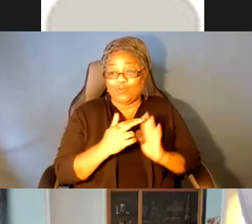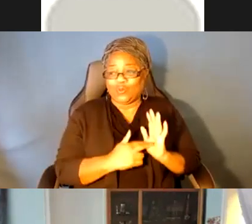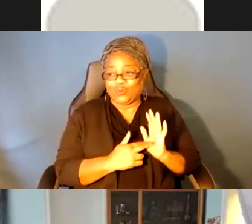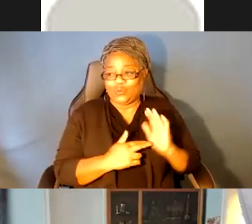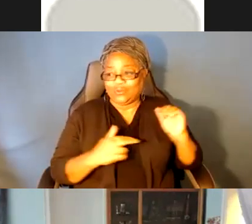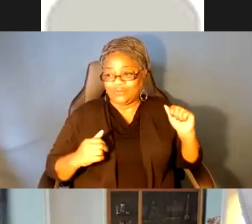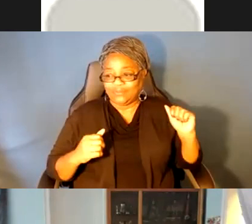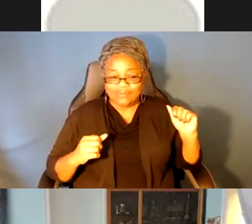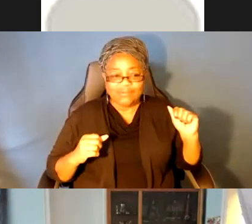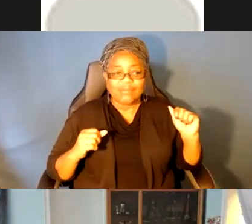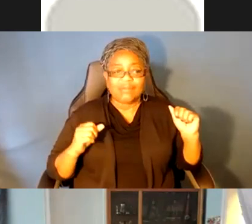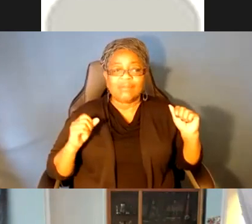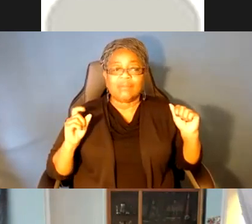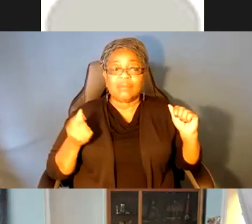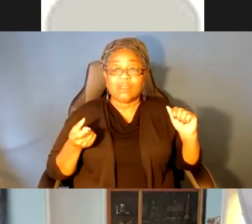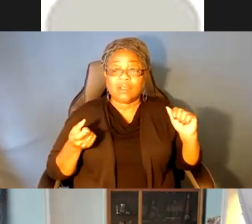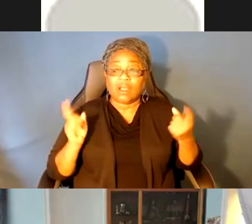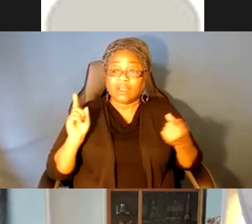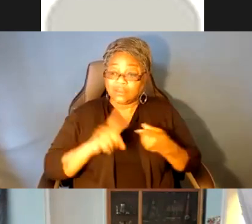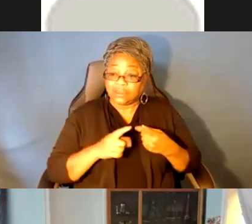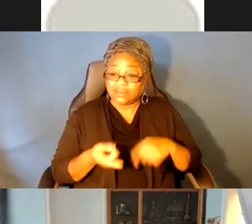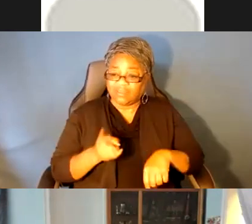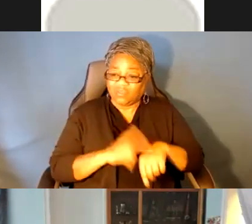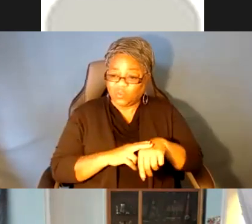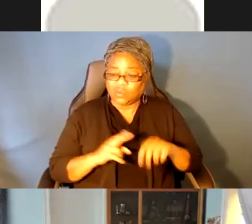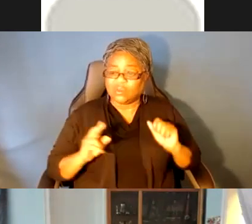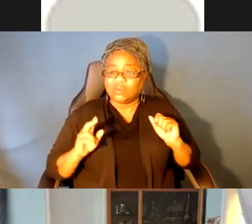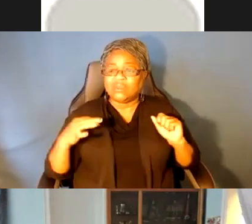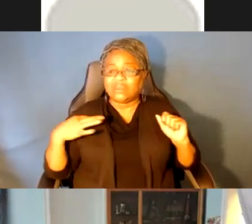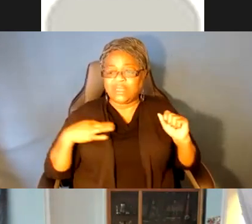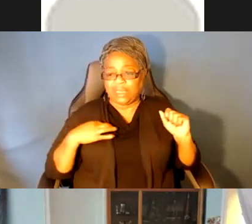to enforce eligibility as we read through your applications.